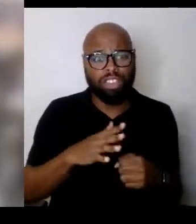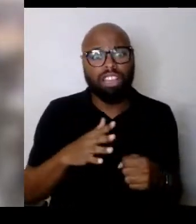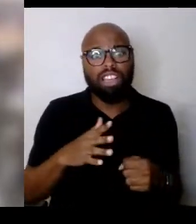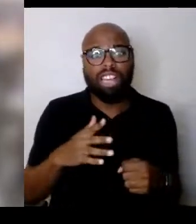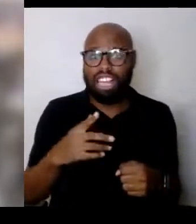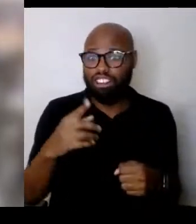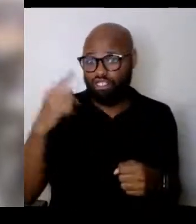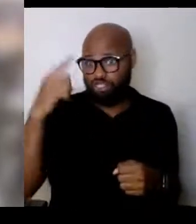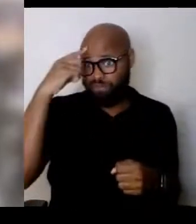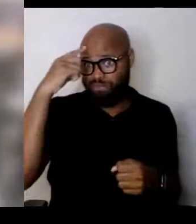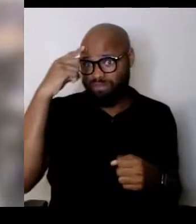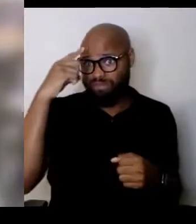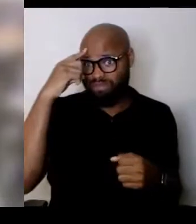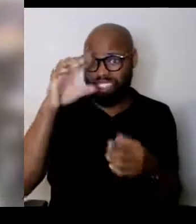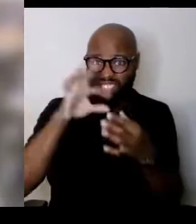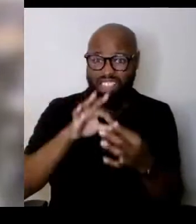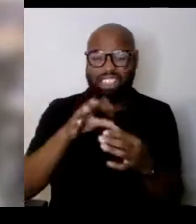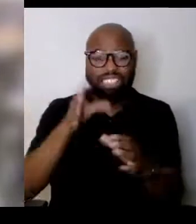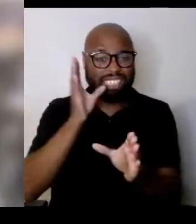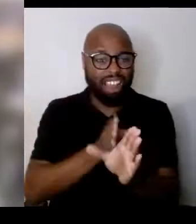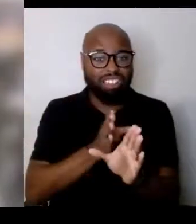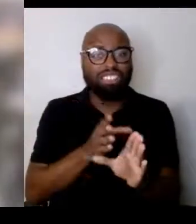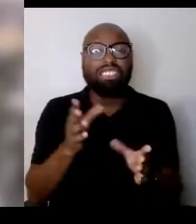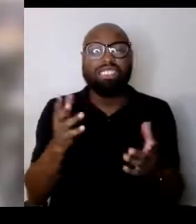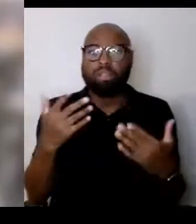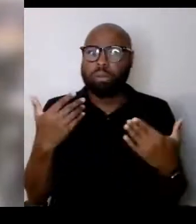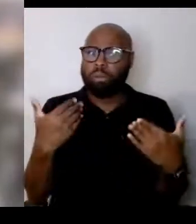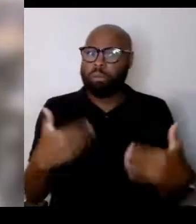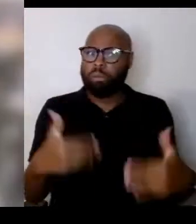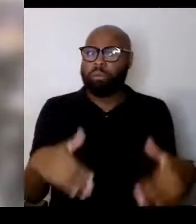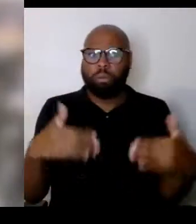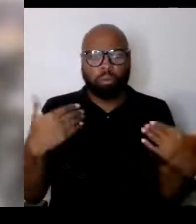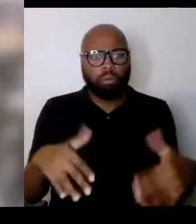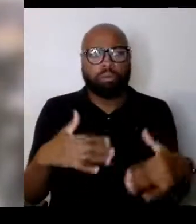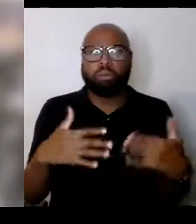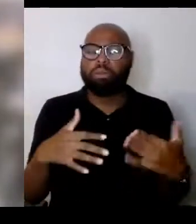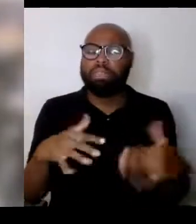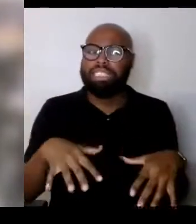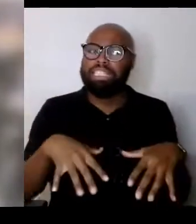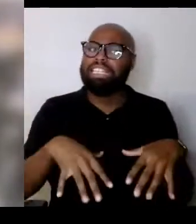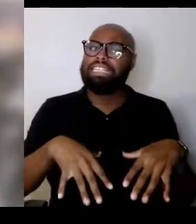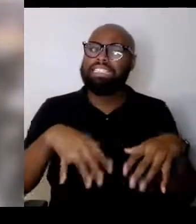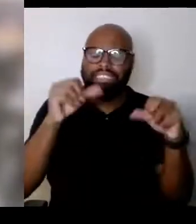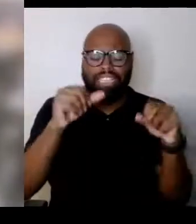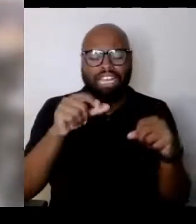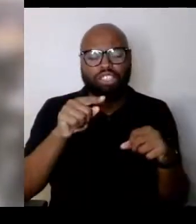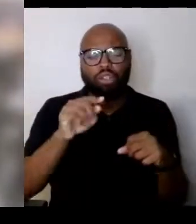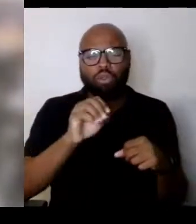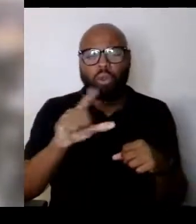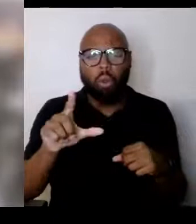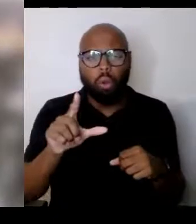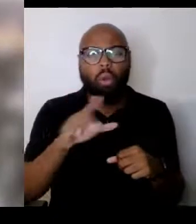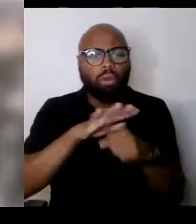especially day in and day out, you don't know what's next, you know, you are living in an uncertainty every day.